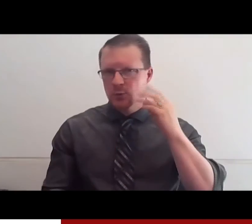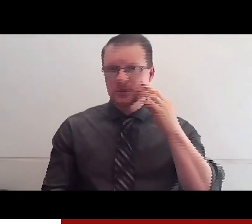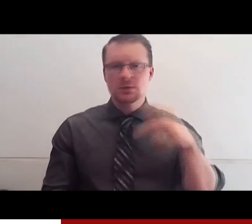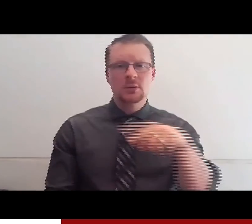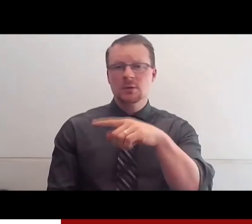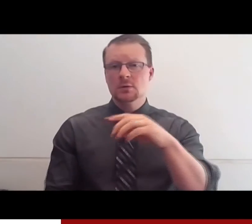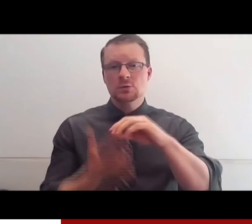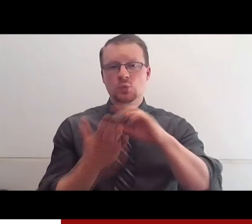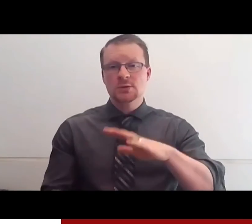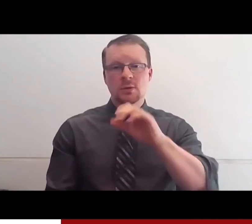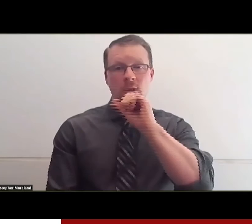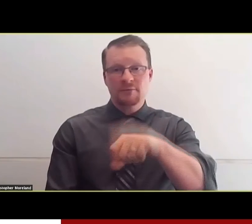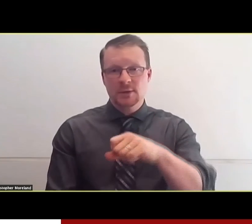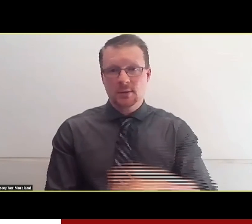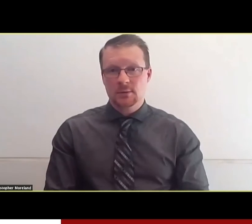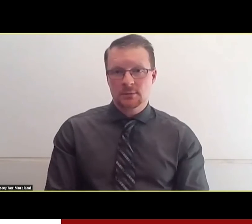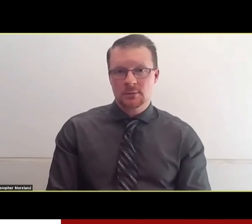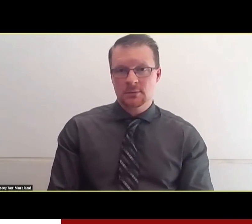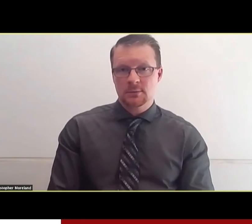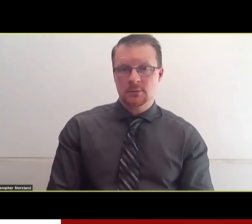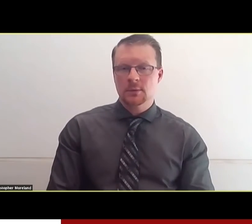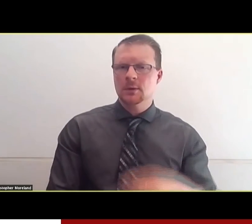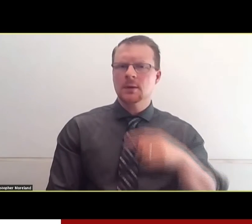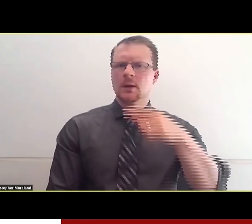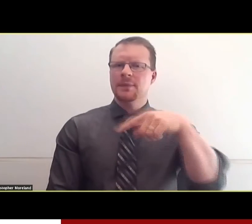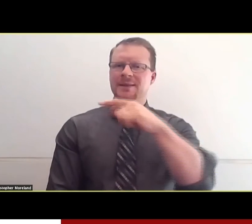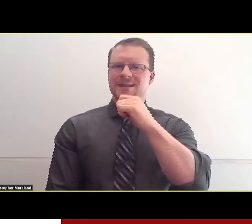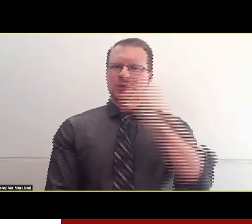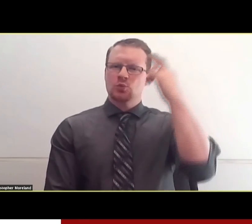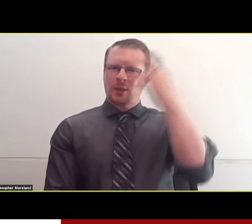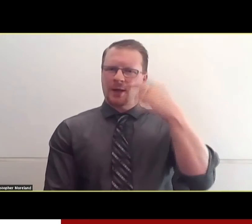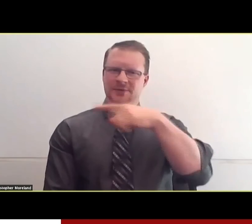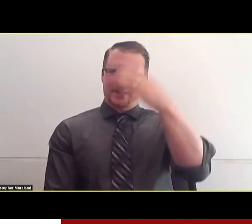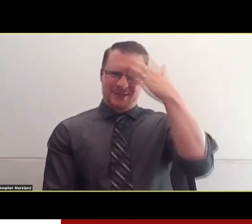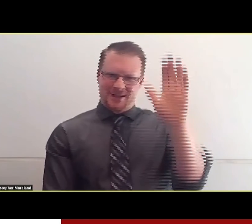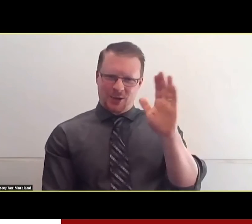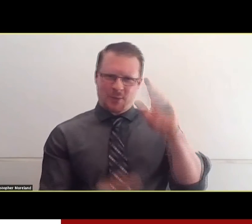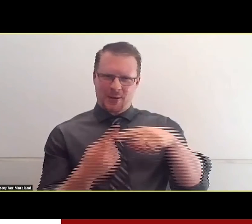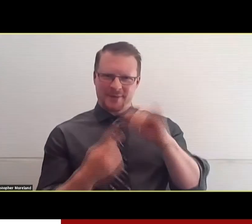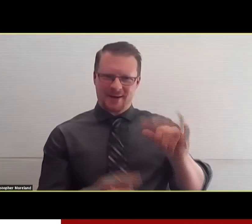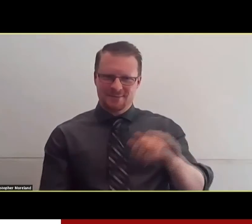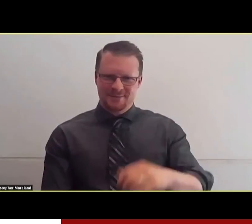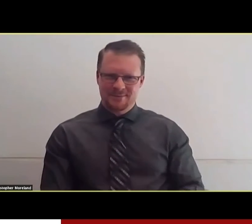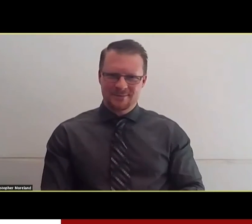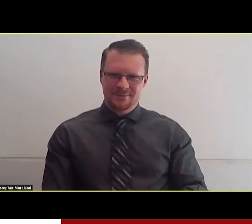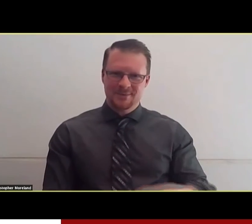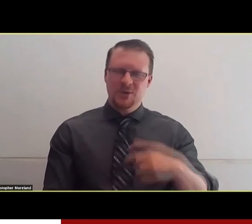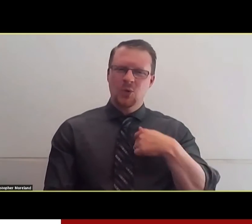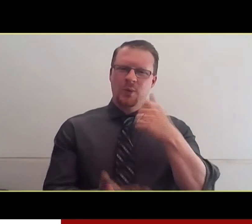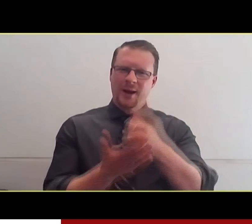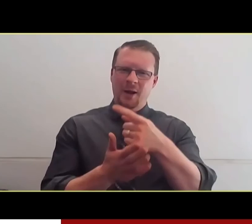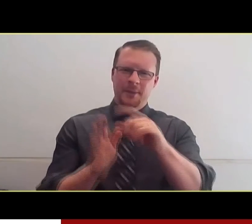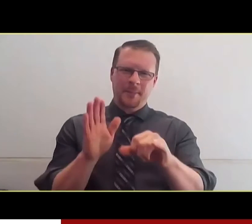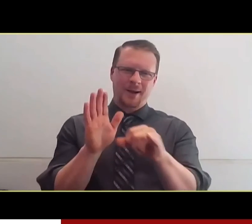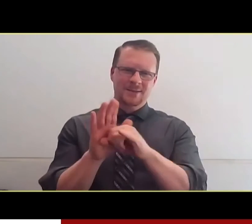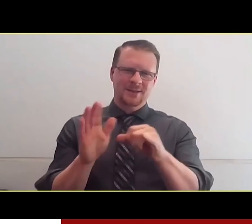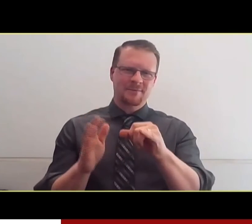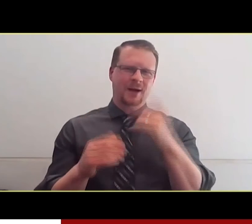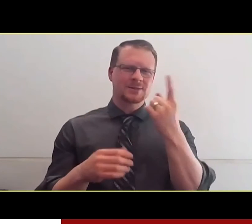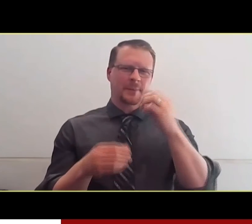It was a phenomenal experience. The students loved it. They didn't realize that what they didn't know about these types of encounters,